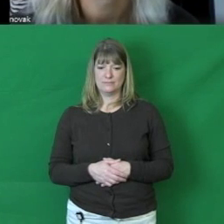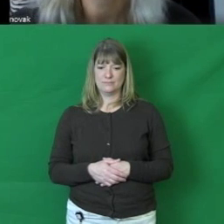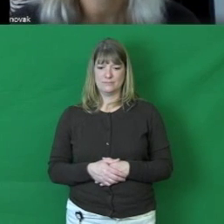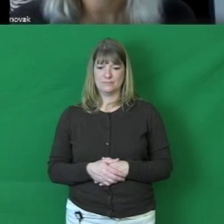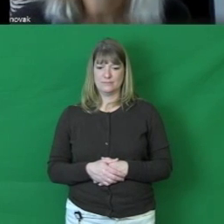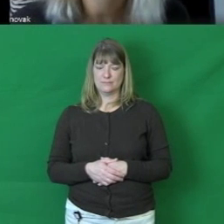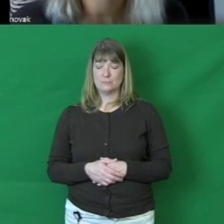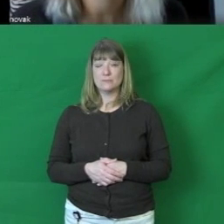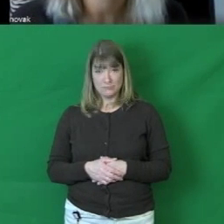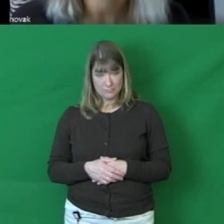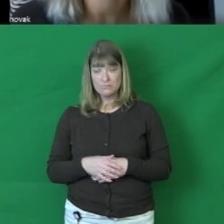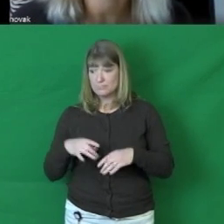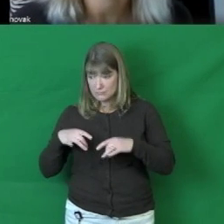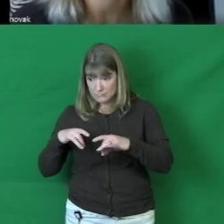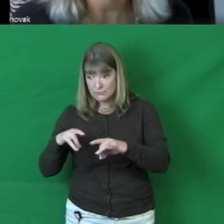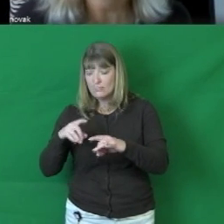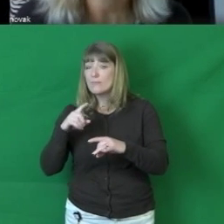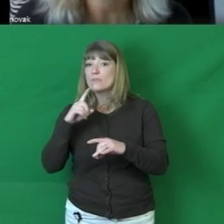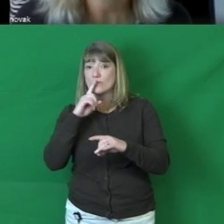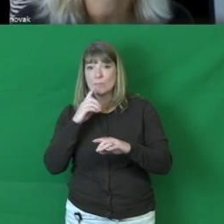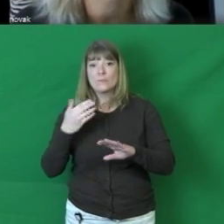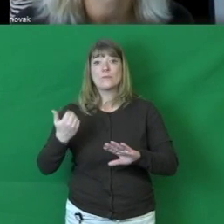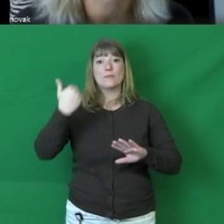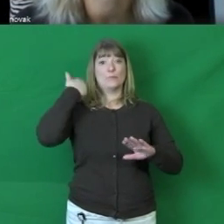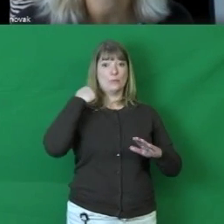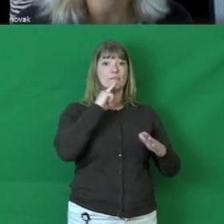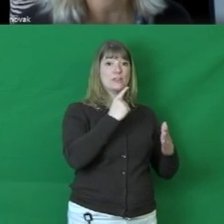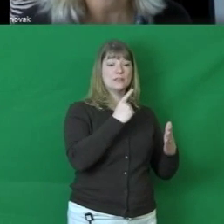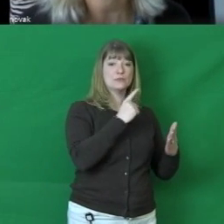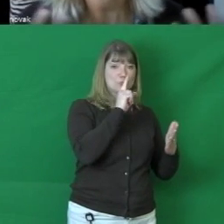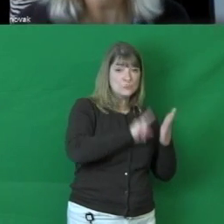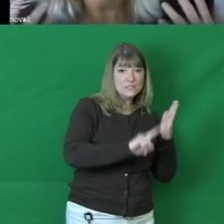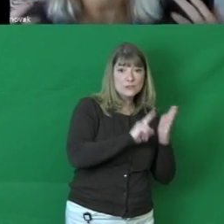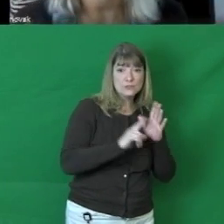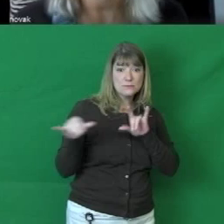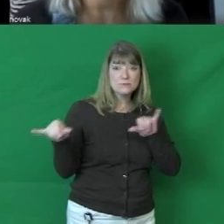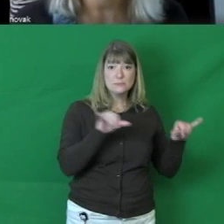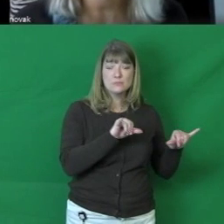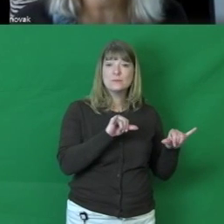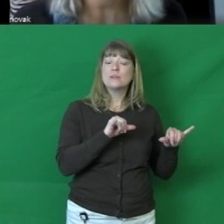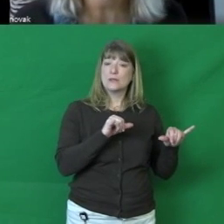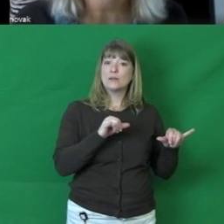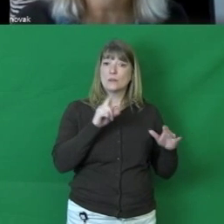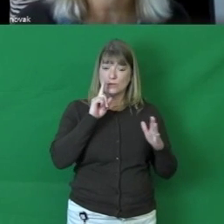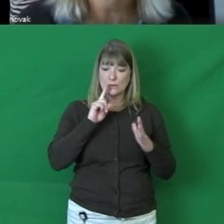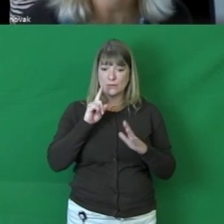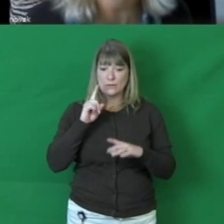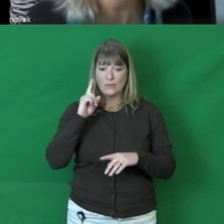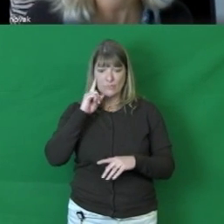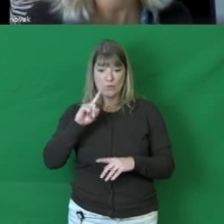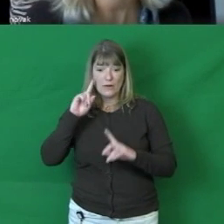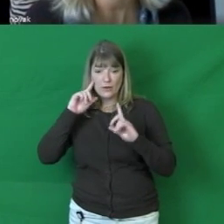This finding corroborates with previous research that states, "Rhythm is very salient for people